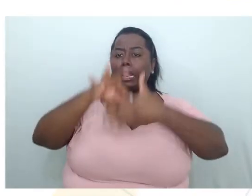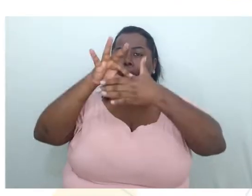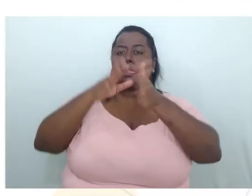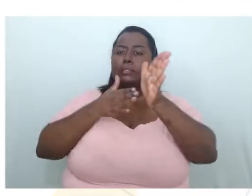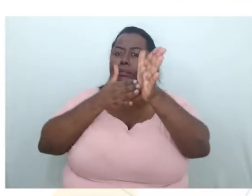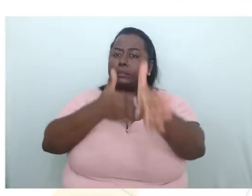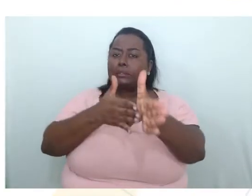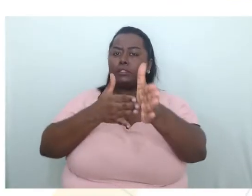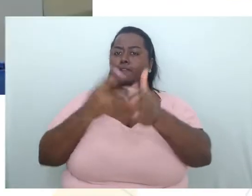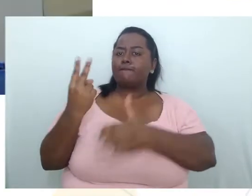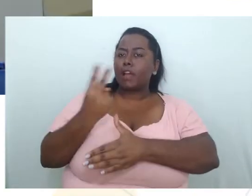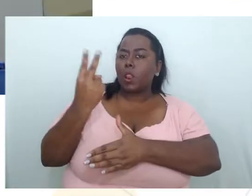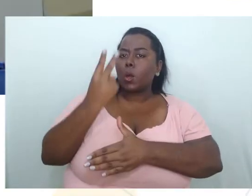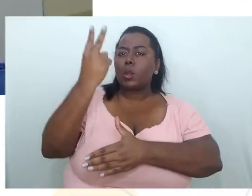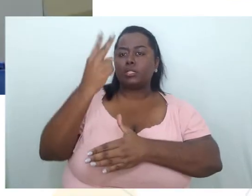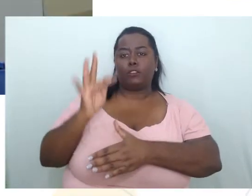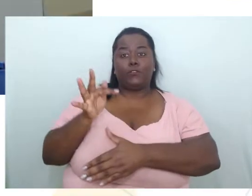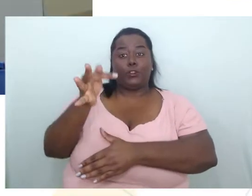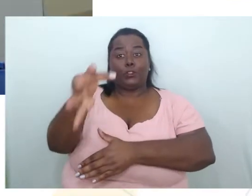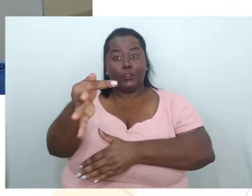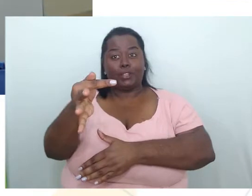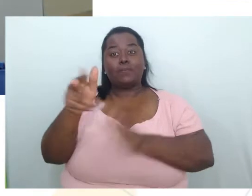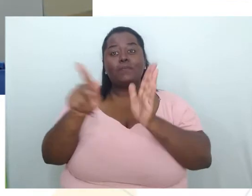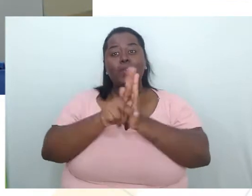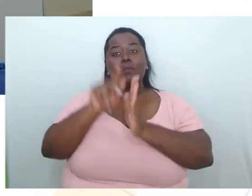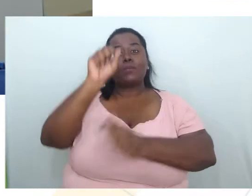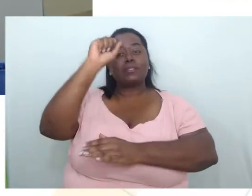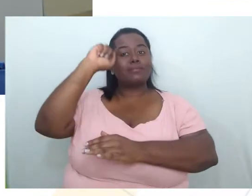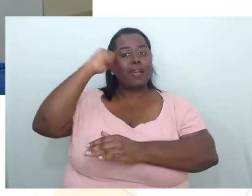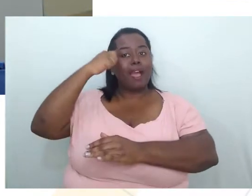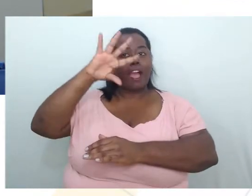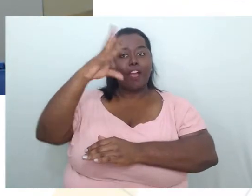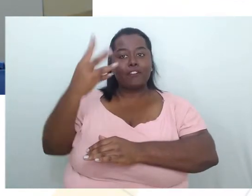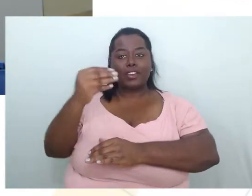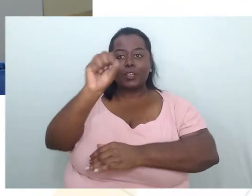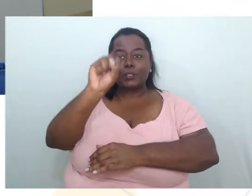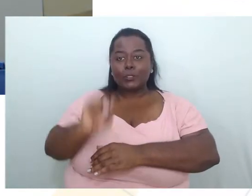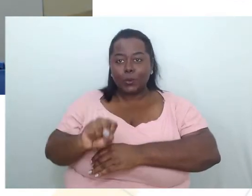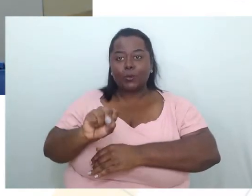Future, from South Africa. And they asked me to write a chapter,